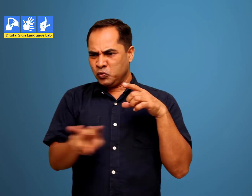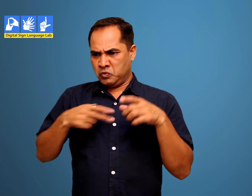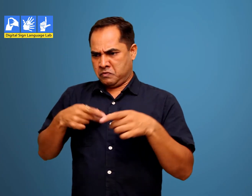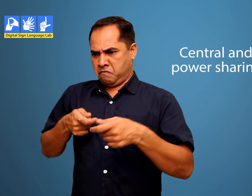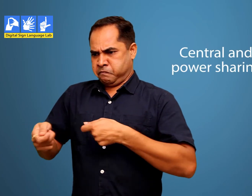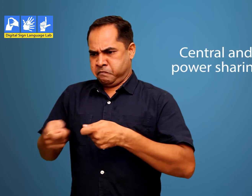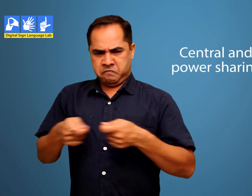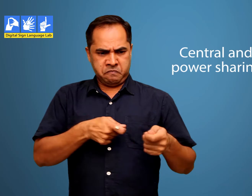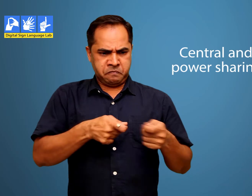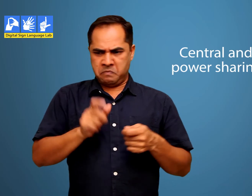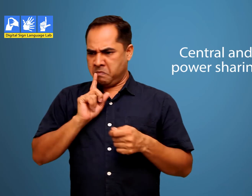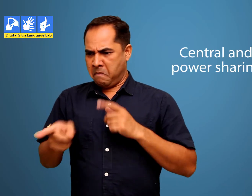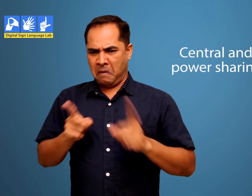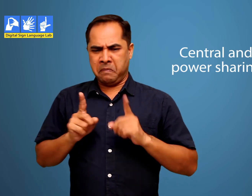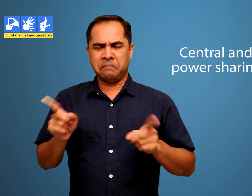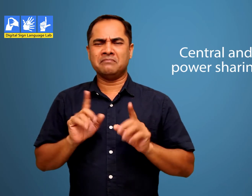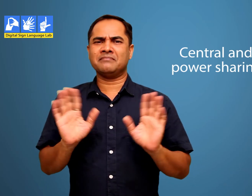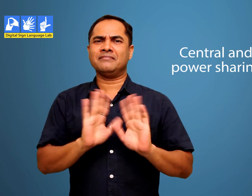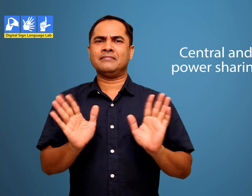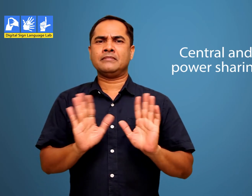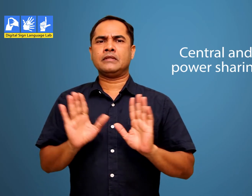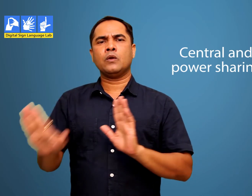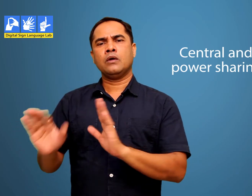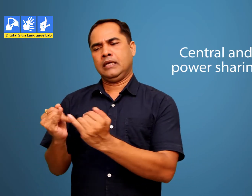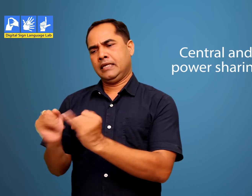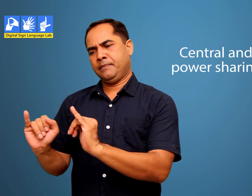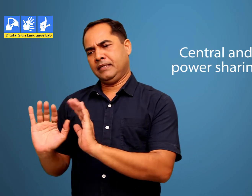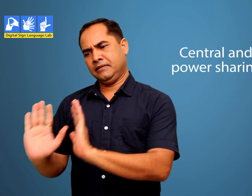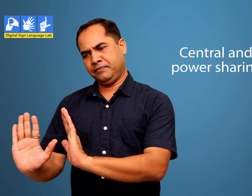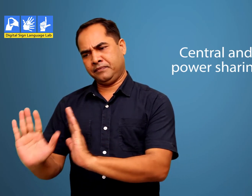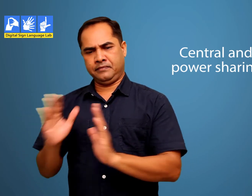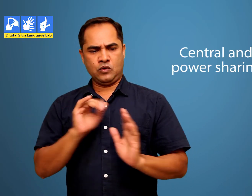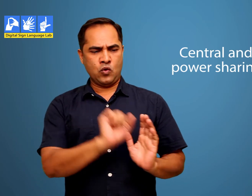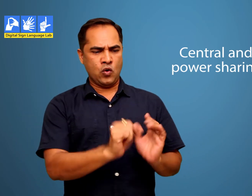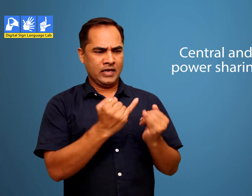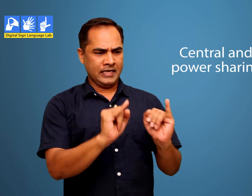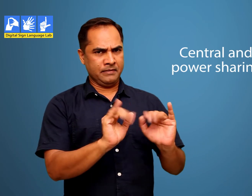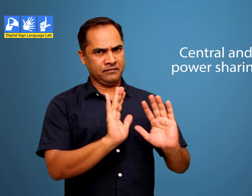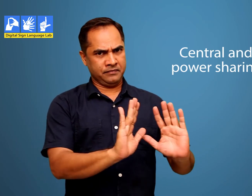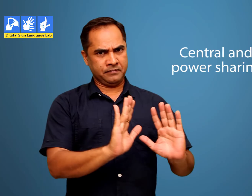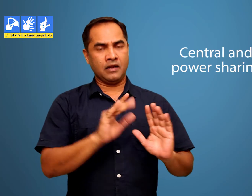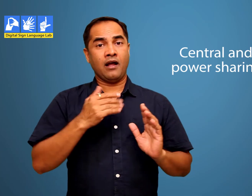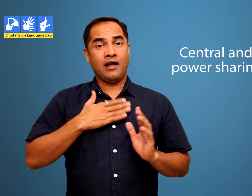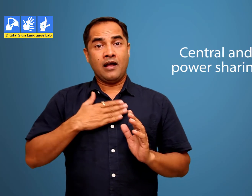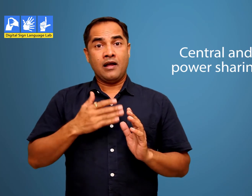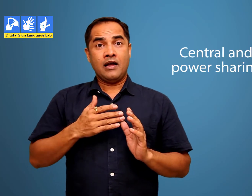subordinate the state government but rather power is shared.